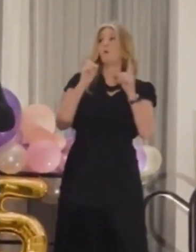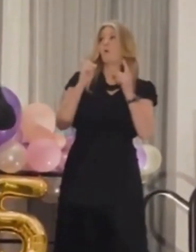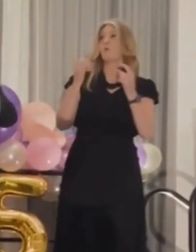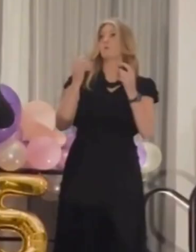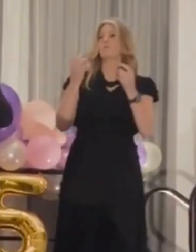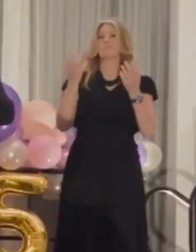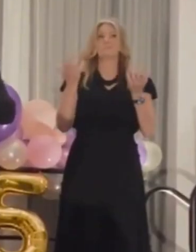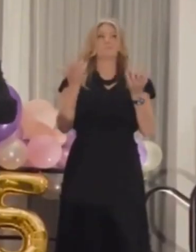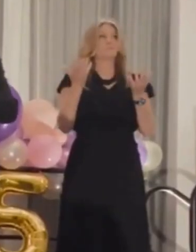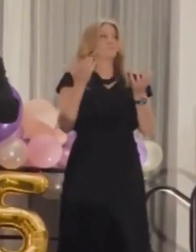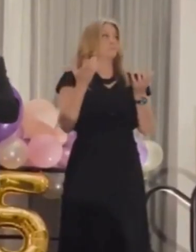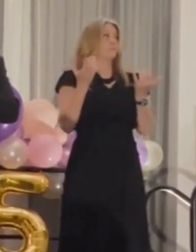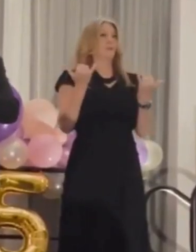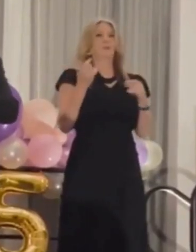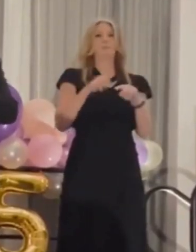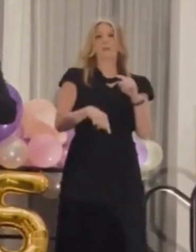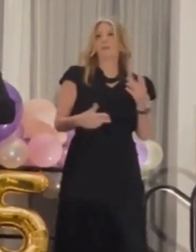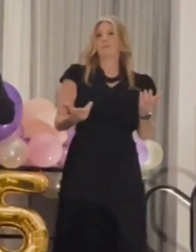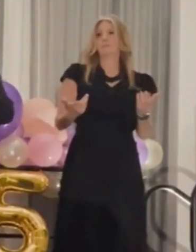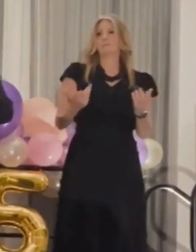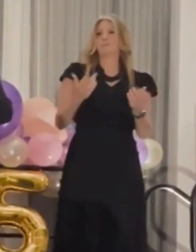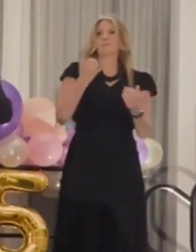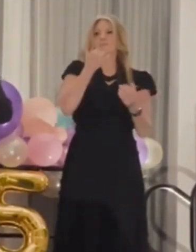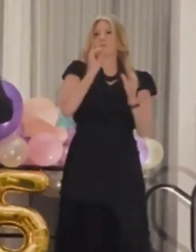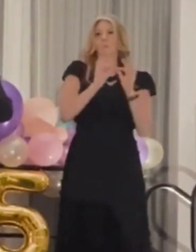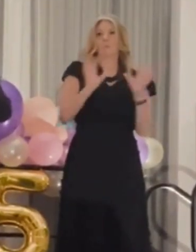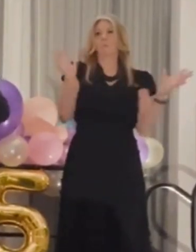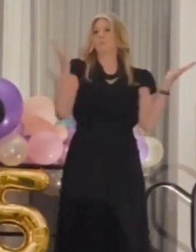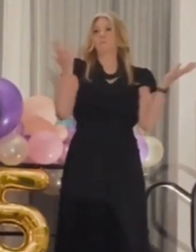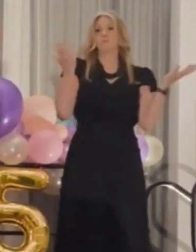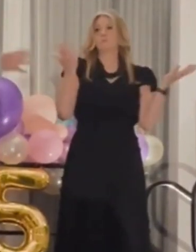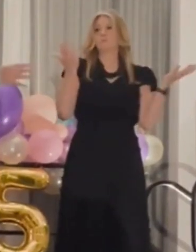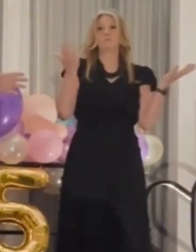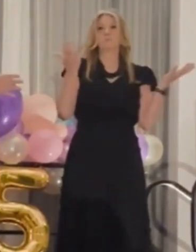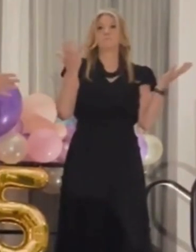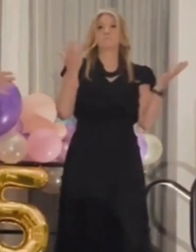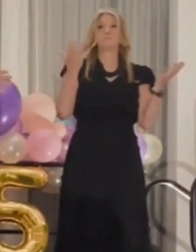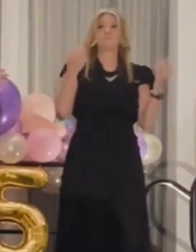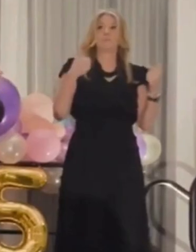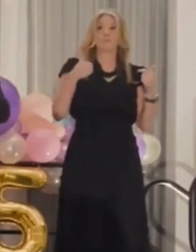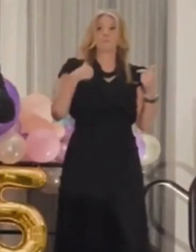and all of a sudden I can't communicate on the phone. So I had to ask my wife